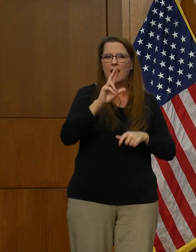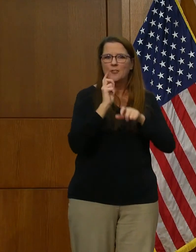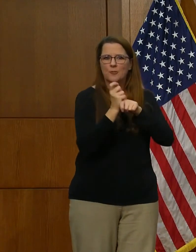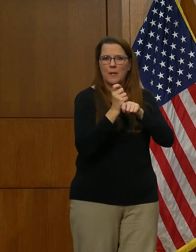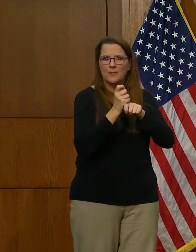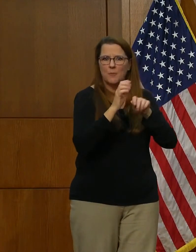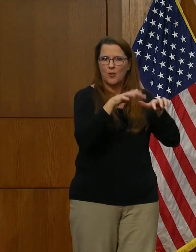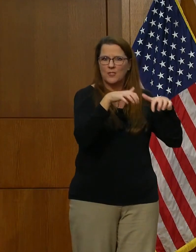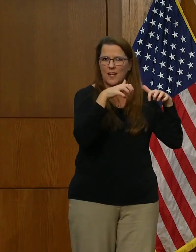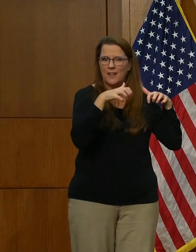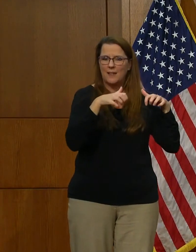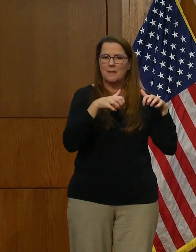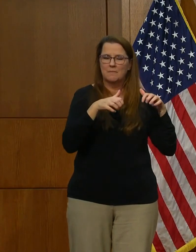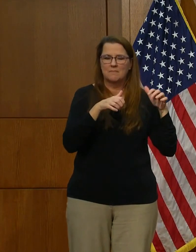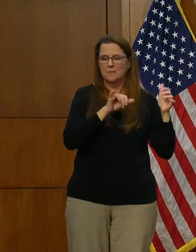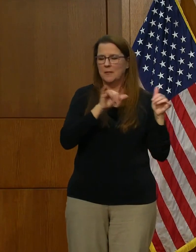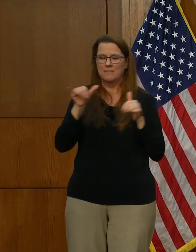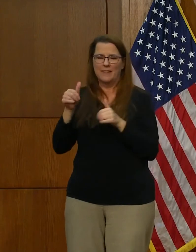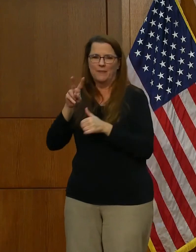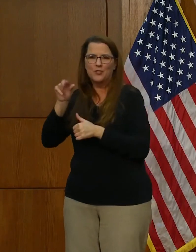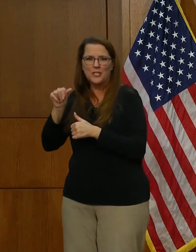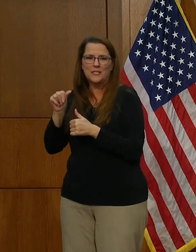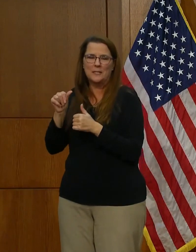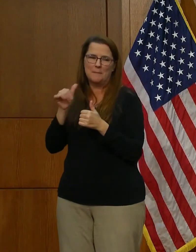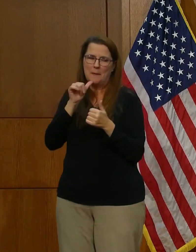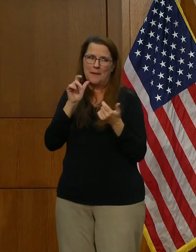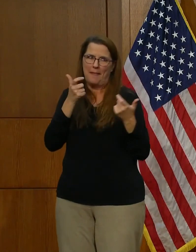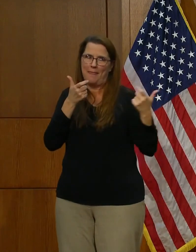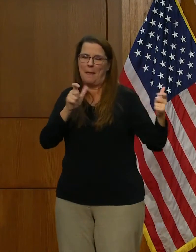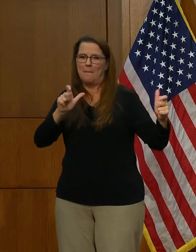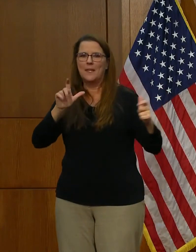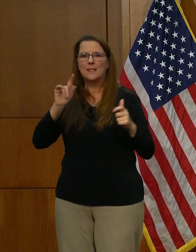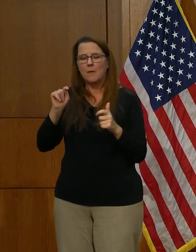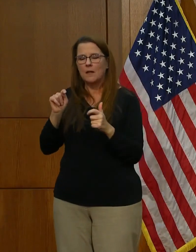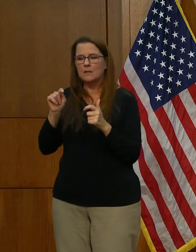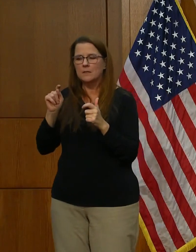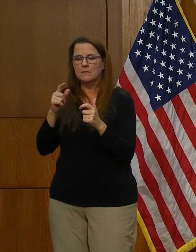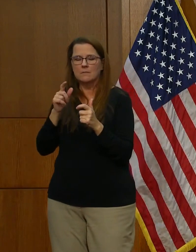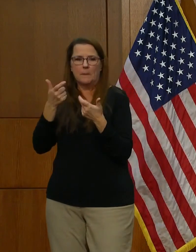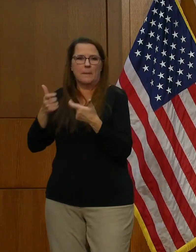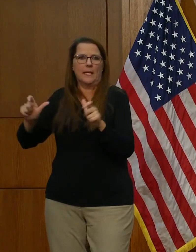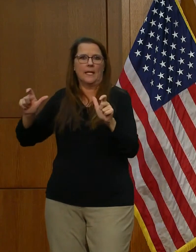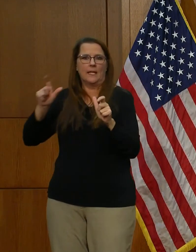AT DODGER STADIUM. WELL, VIRGINIA WON'T BE THAT BIG, BUT